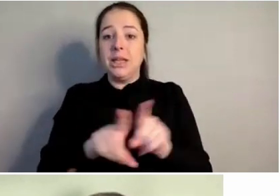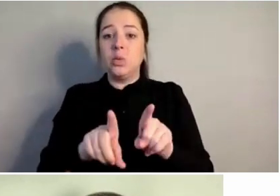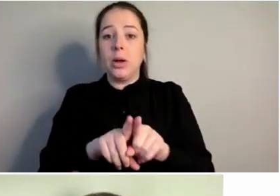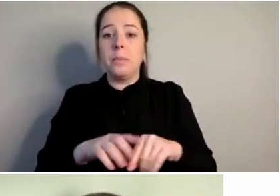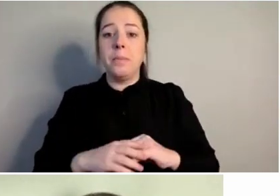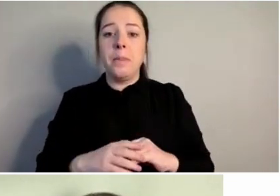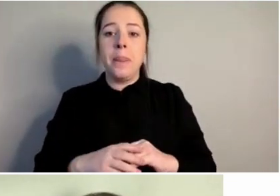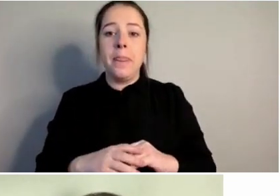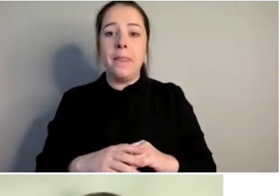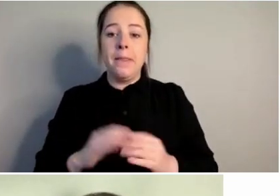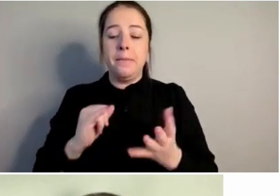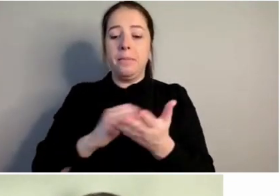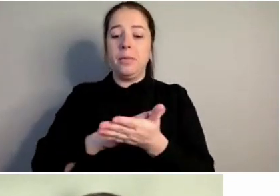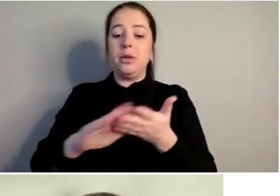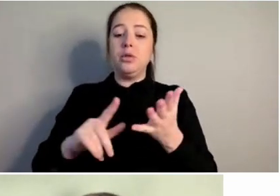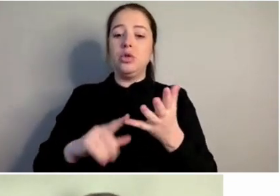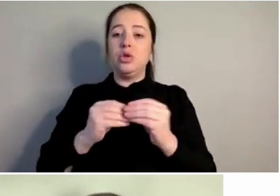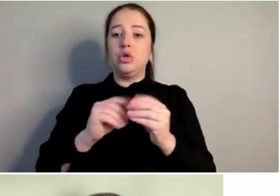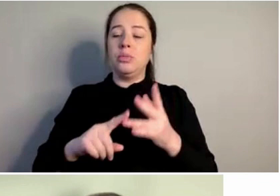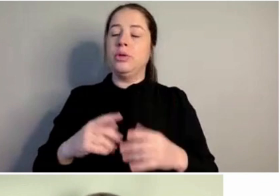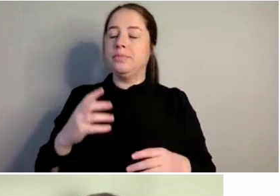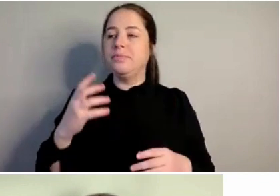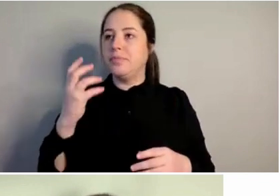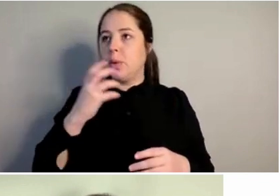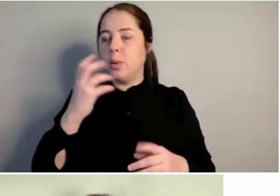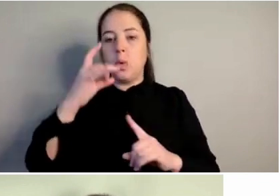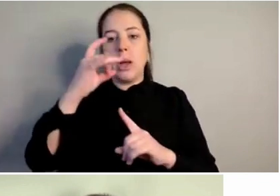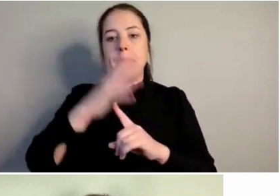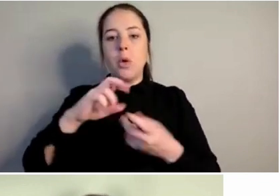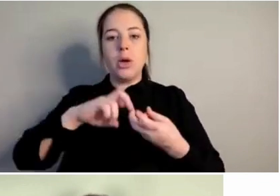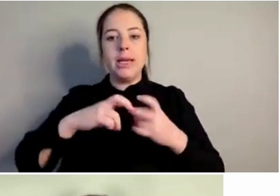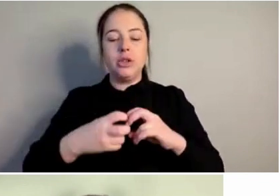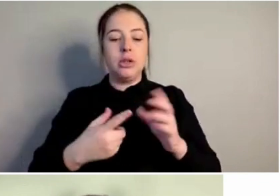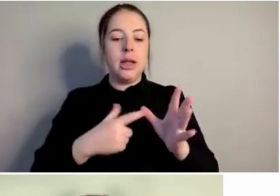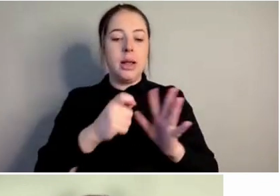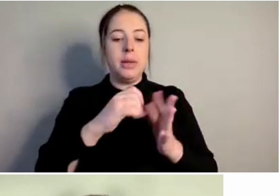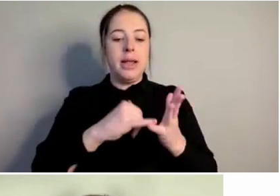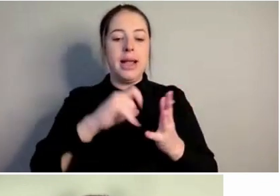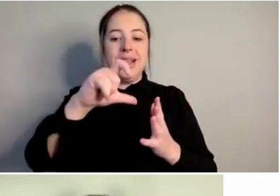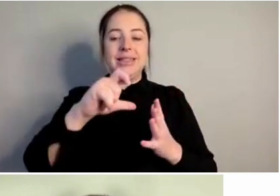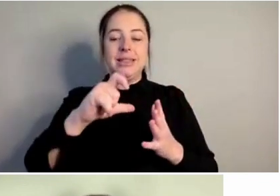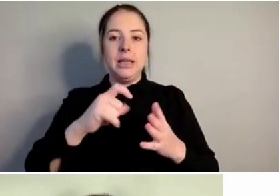Sure. This is a absolutely crucial issue, and the APSC has been doing some work on behalf of the service